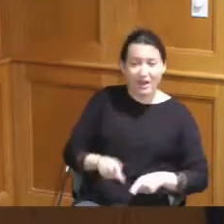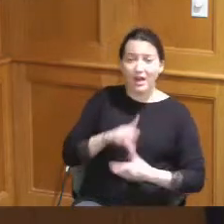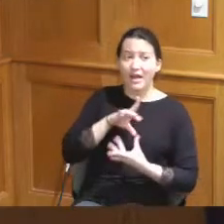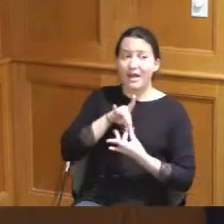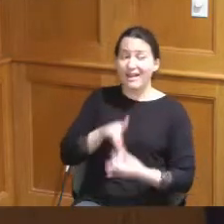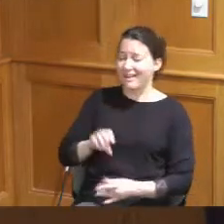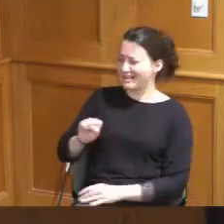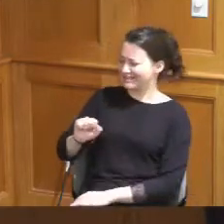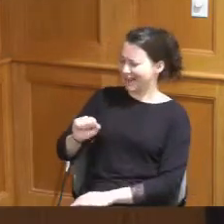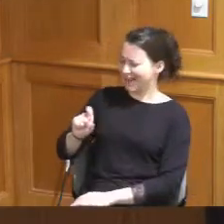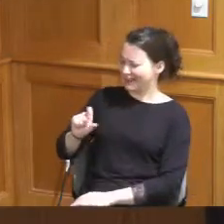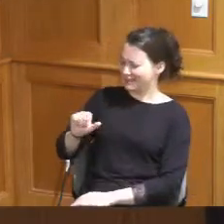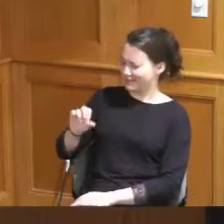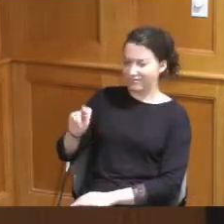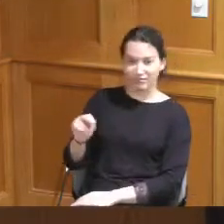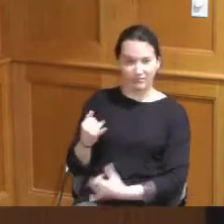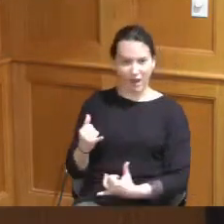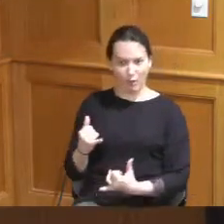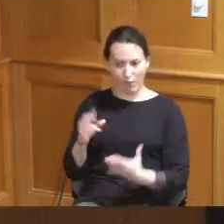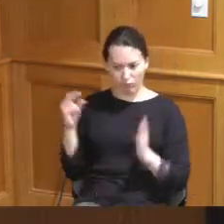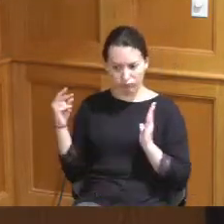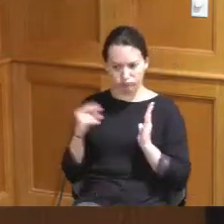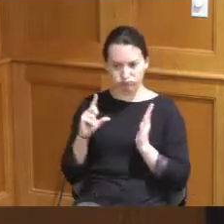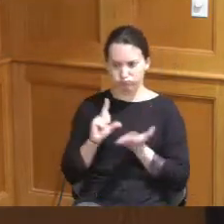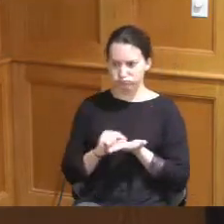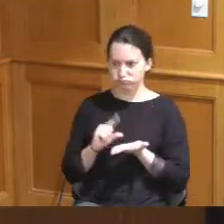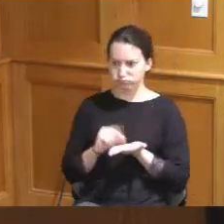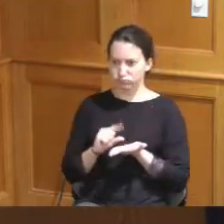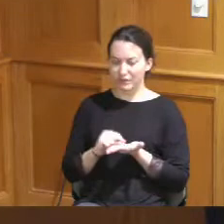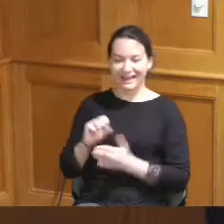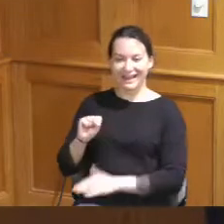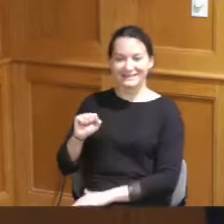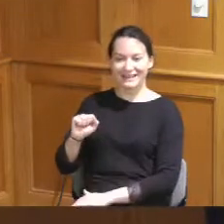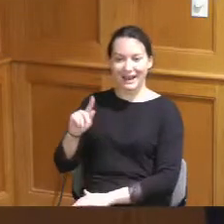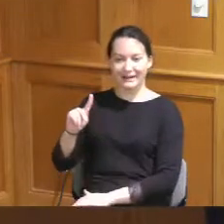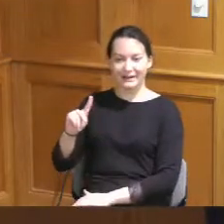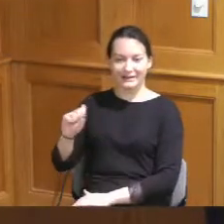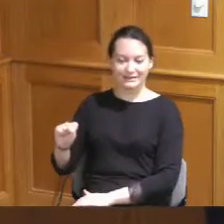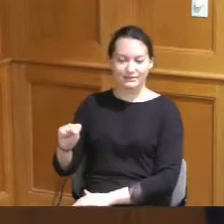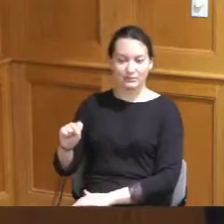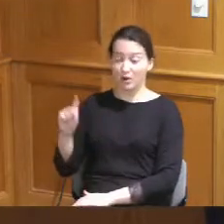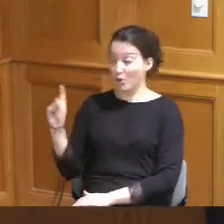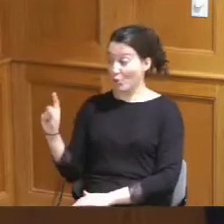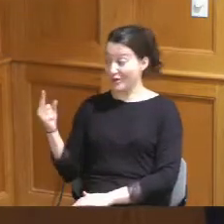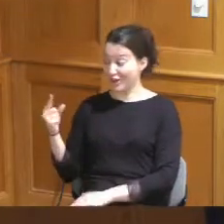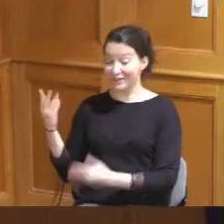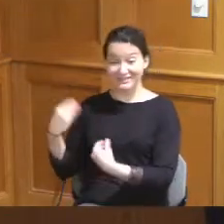thought I was crazy and now you're reading the paper sax is going for one dollar to 3CDC